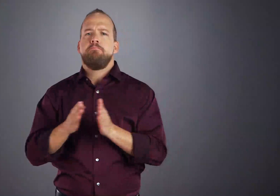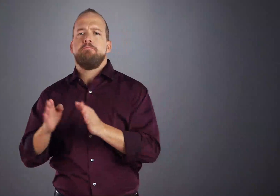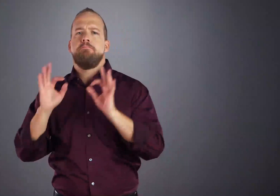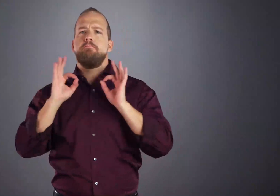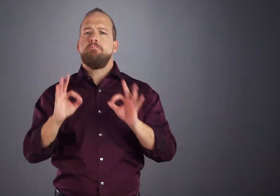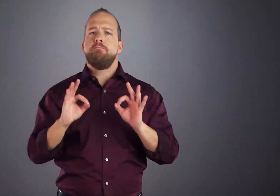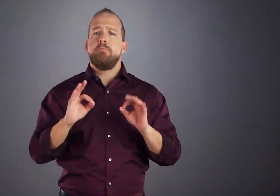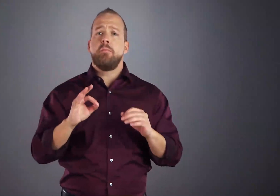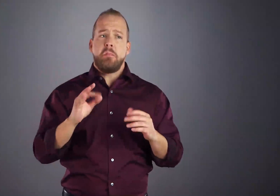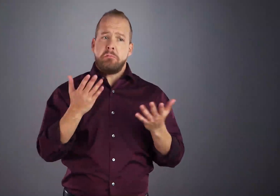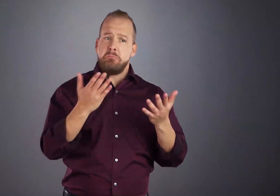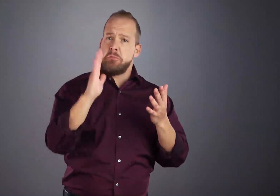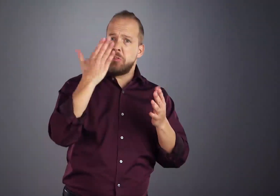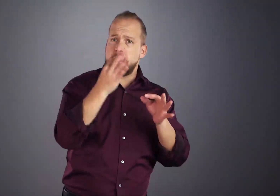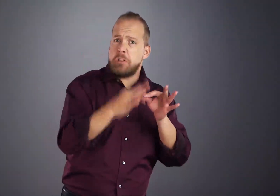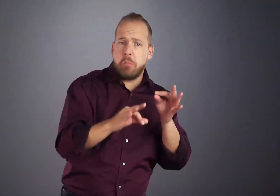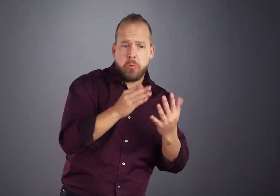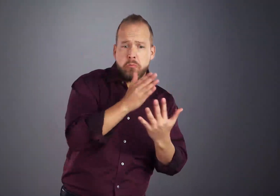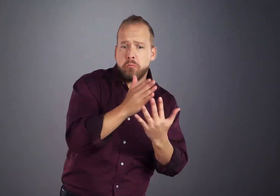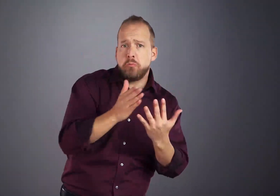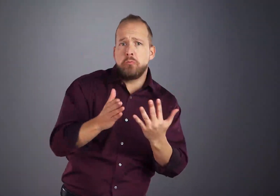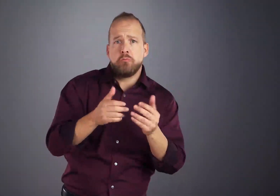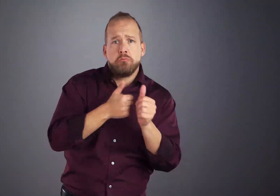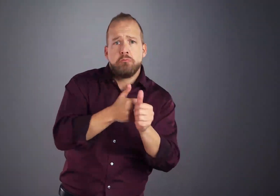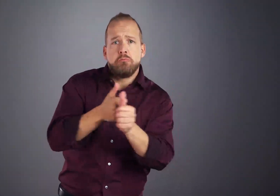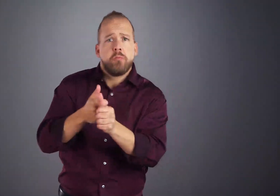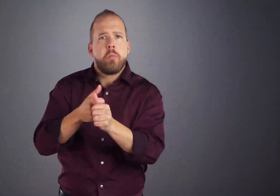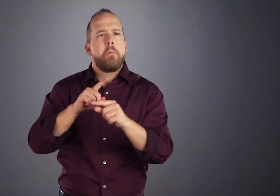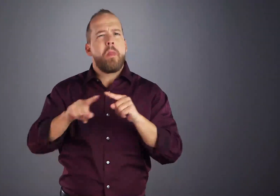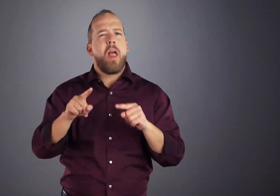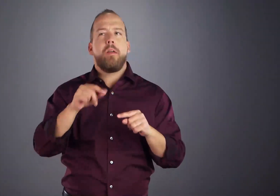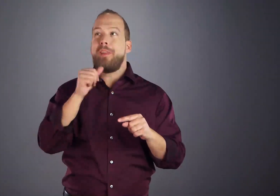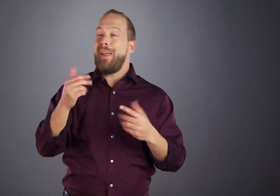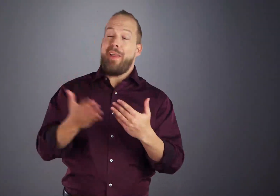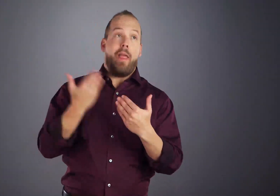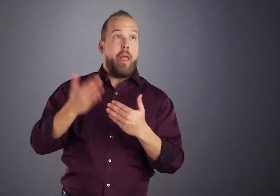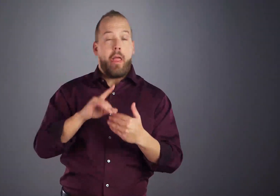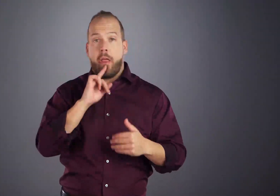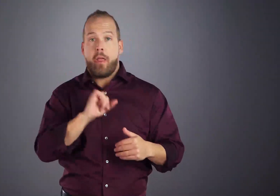It meant destruction of self-centeredness.